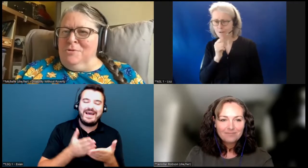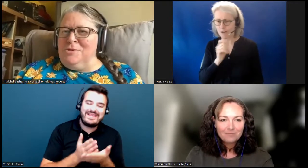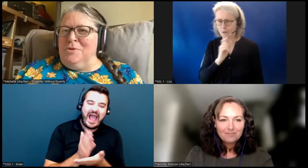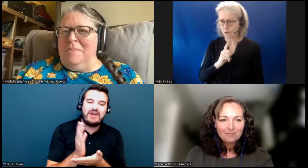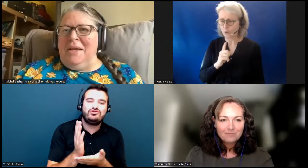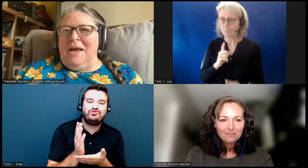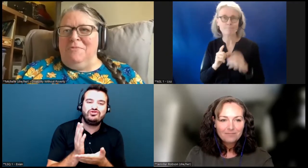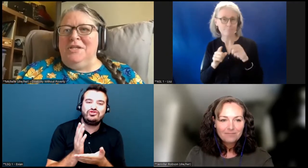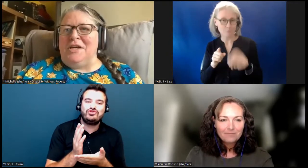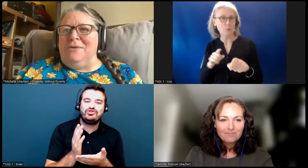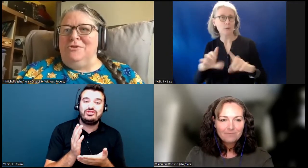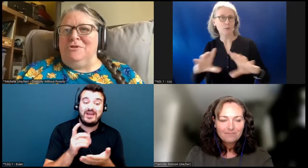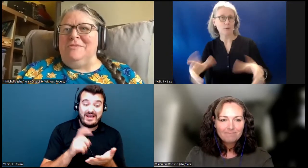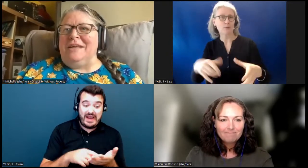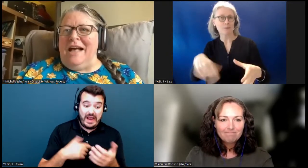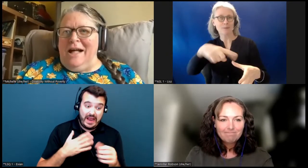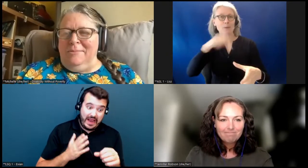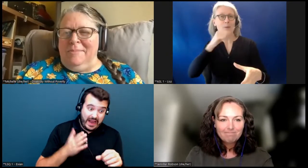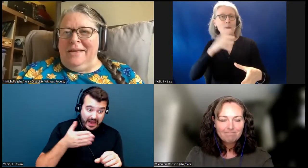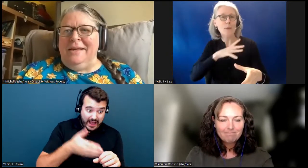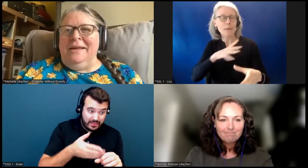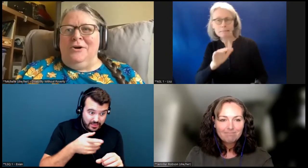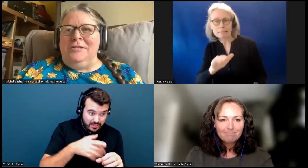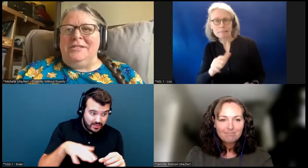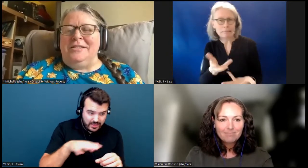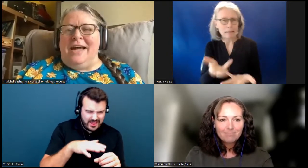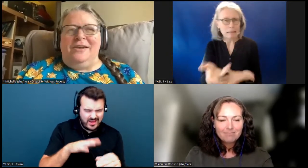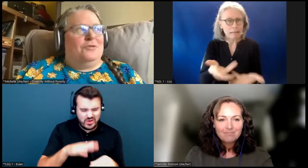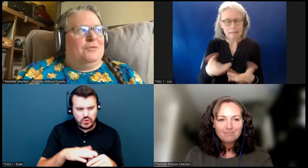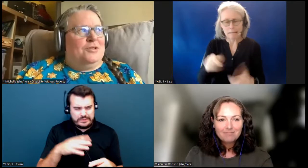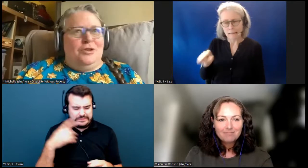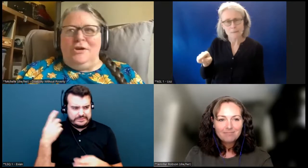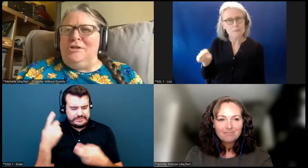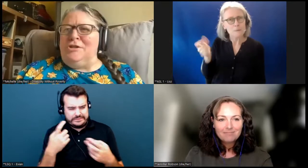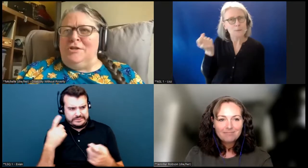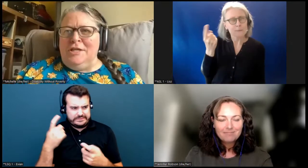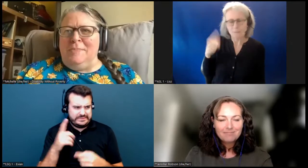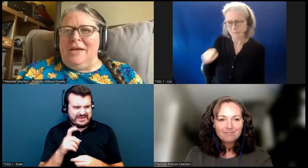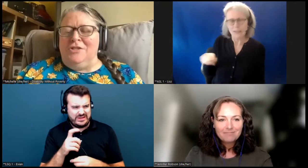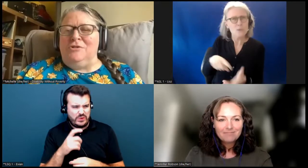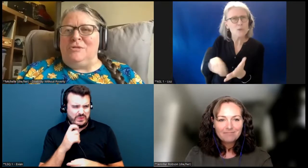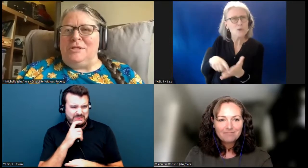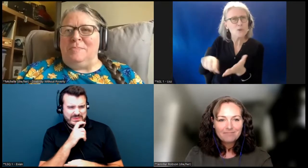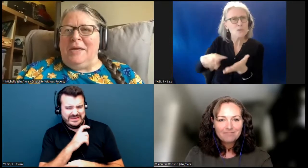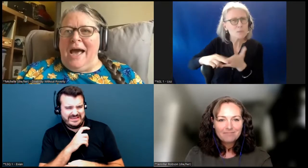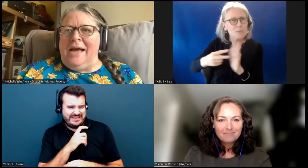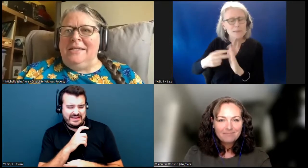THE WOMEN I REACH OUT TO HELP ME UNDERSTAND THE RESEARCH AND THE DEEPER ISSUES THAT ARE